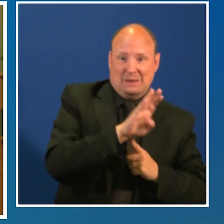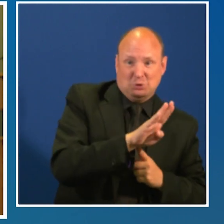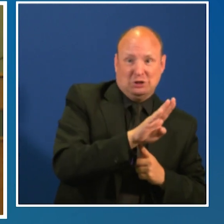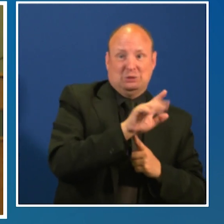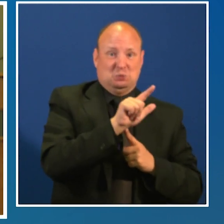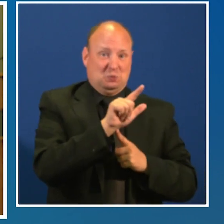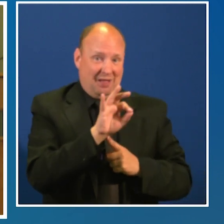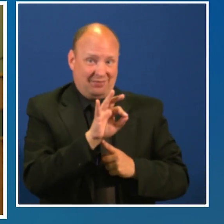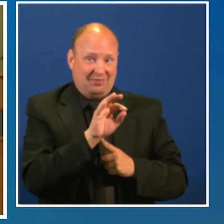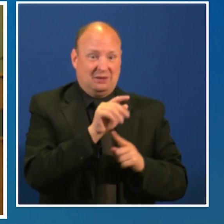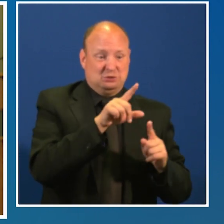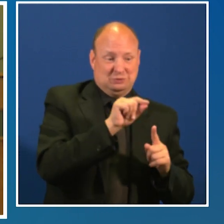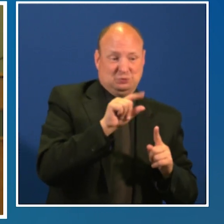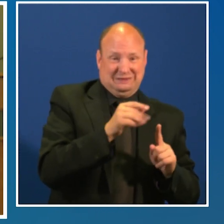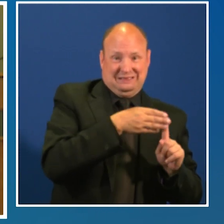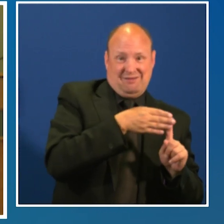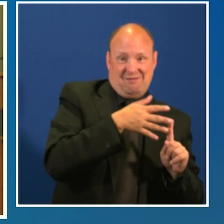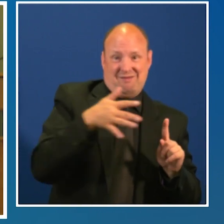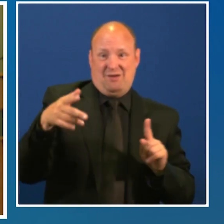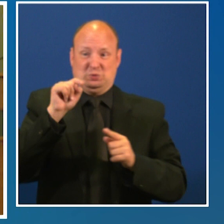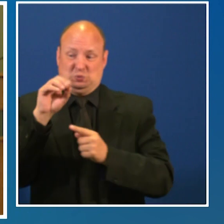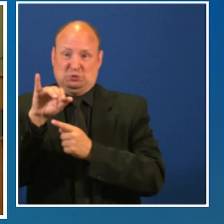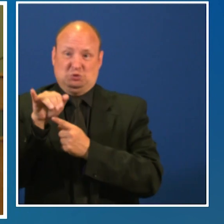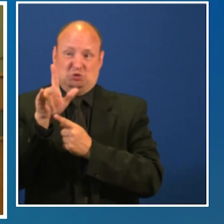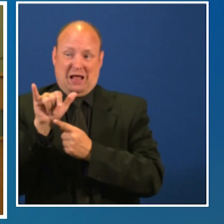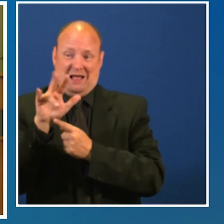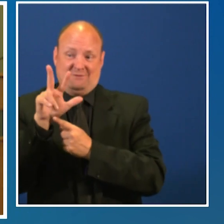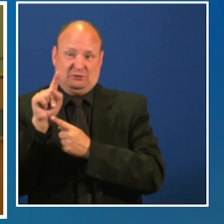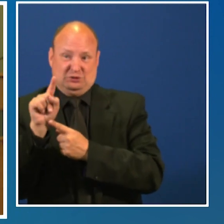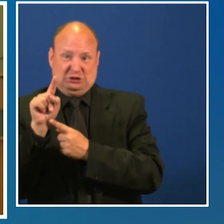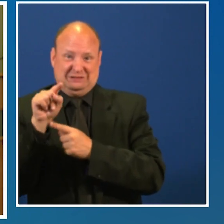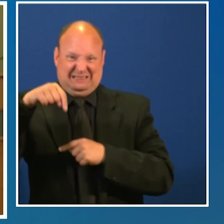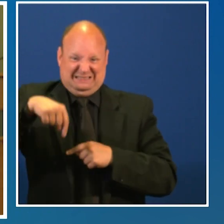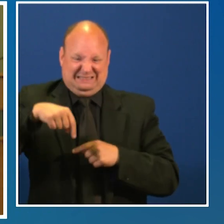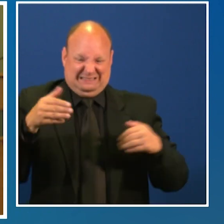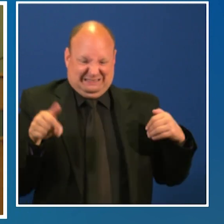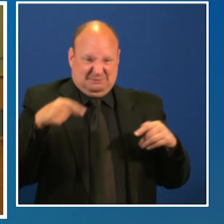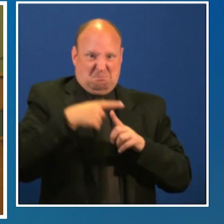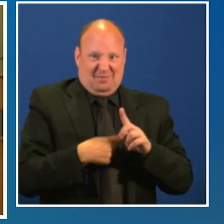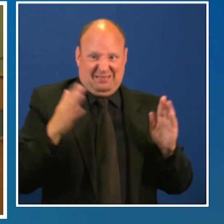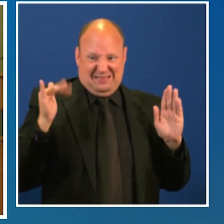July 31st of this year, 2021. On the condition that they apply